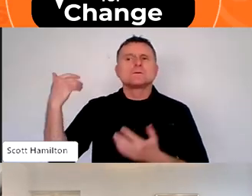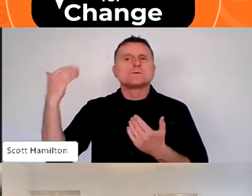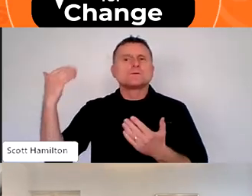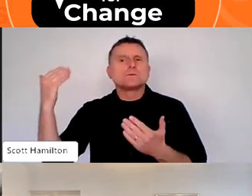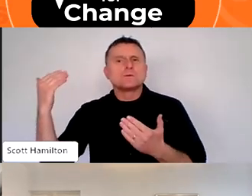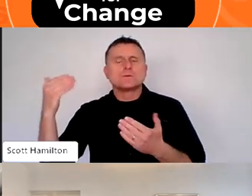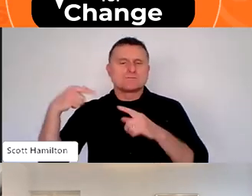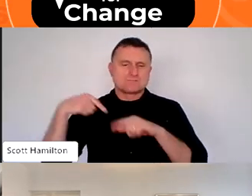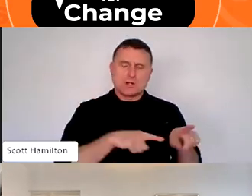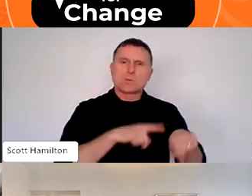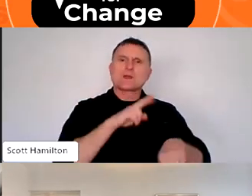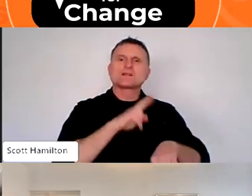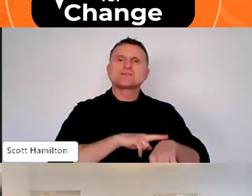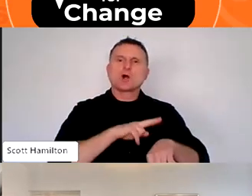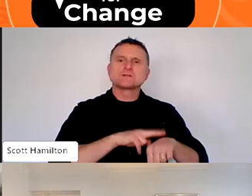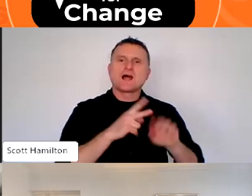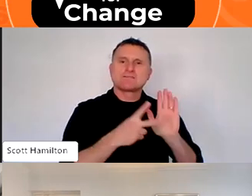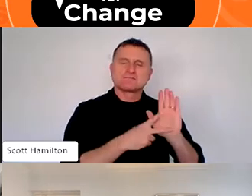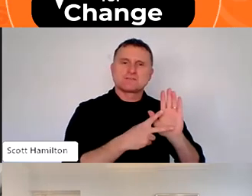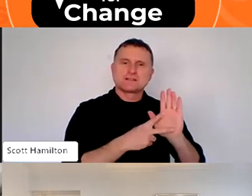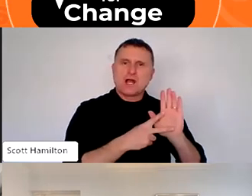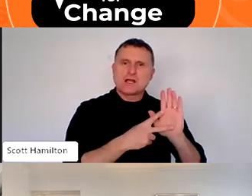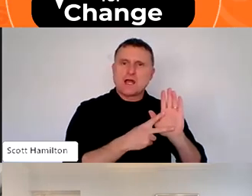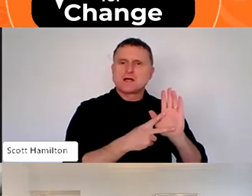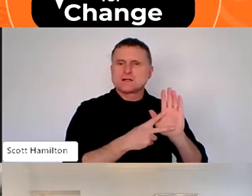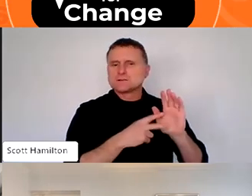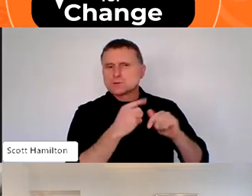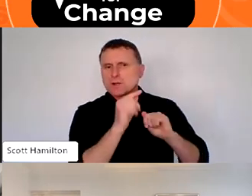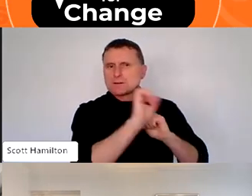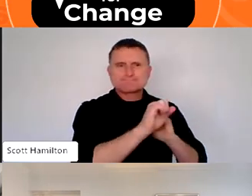thinking about the epistemic and structural roots, how the reality